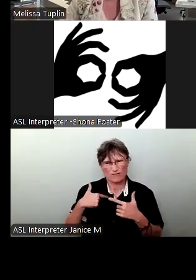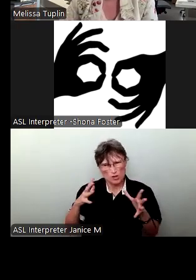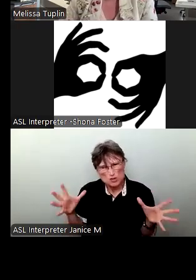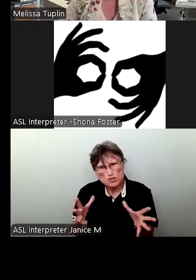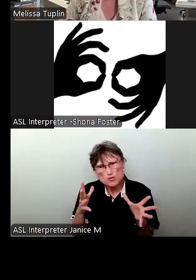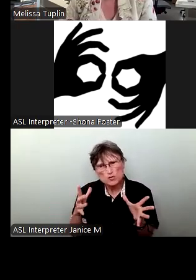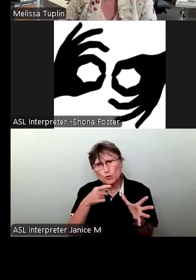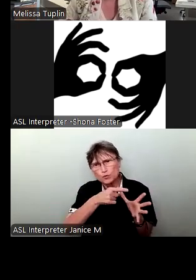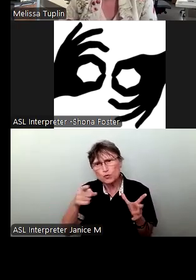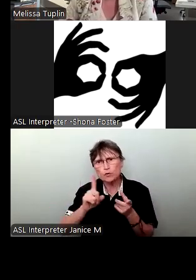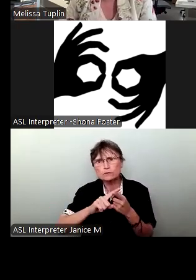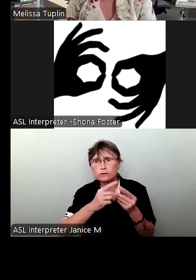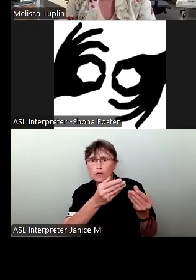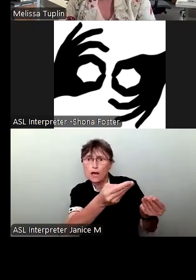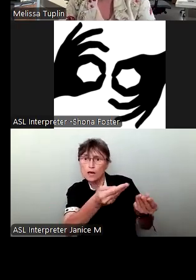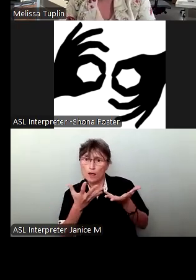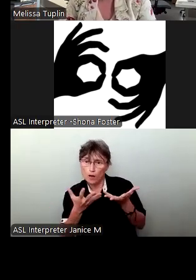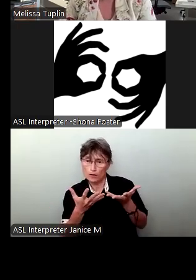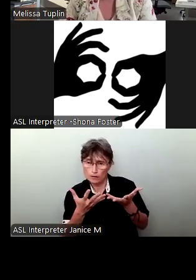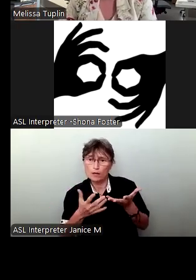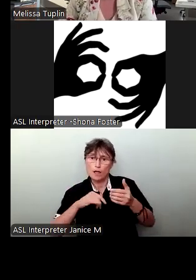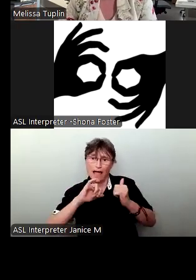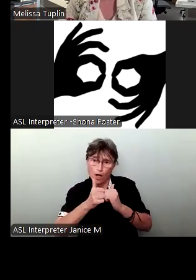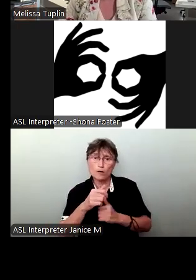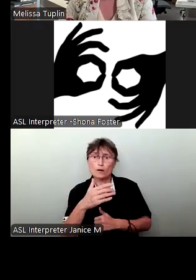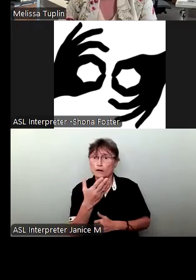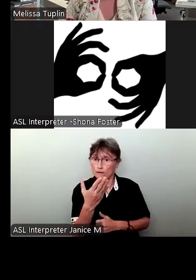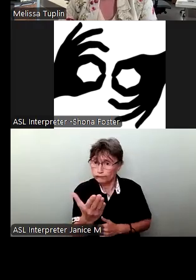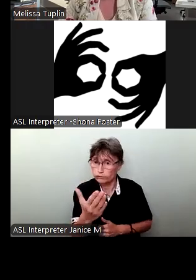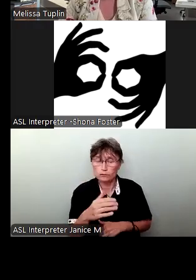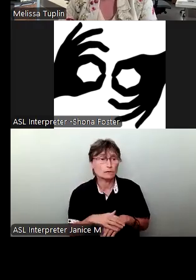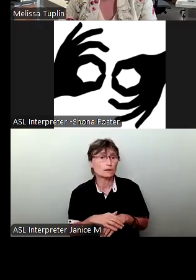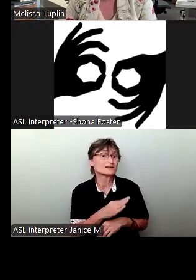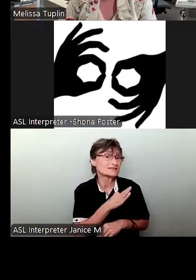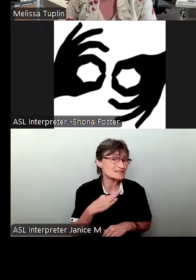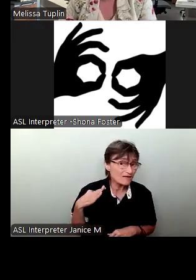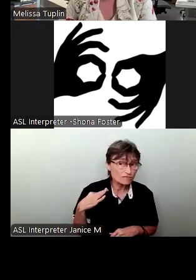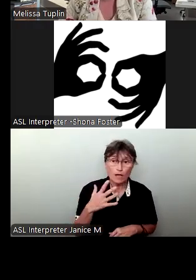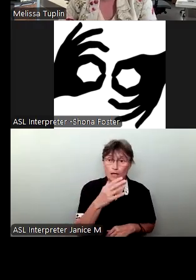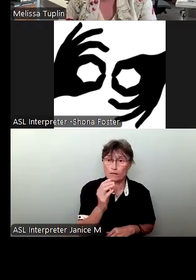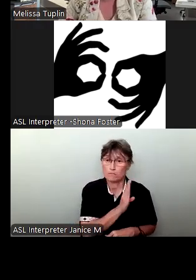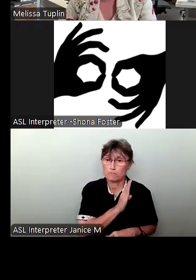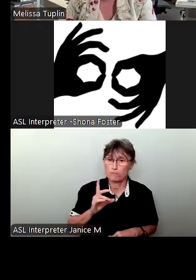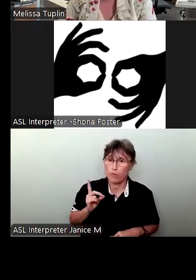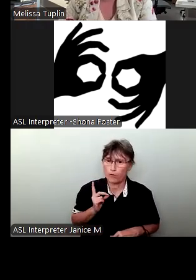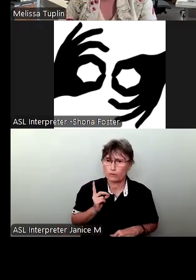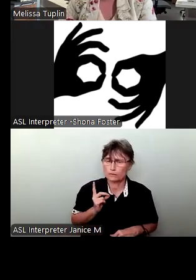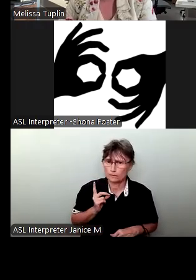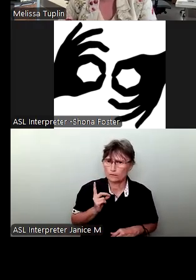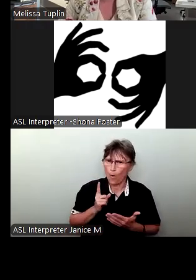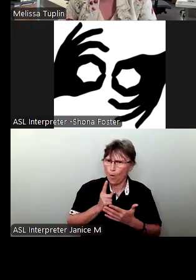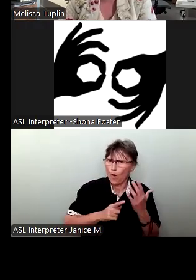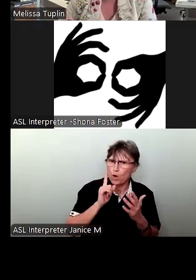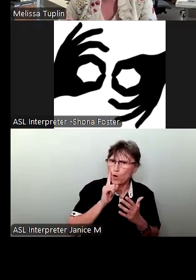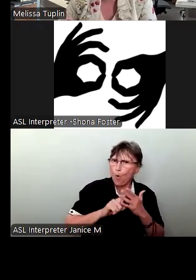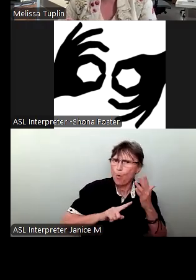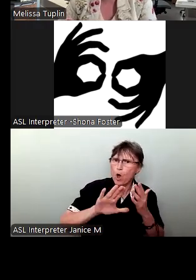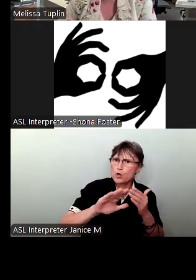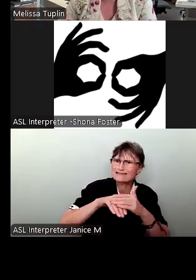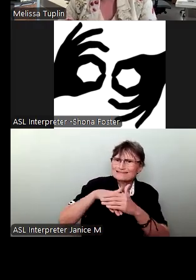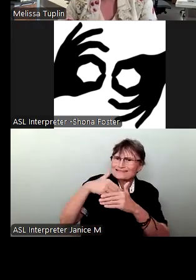about how you and your staff and your board are kind of considering what next? What will this